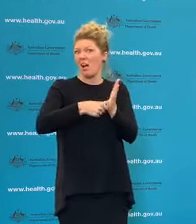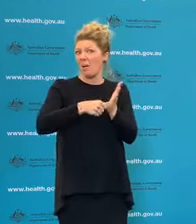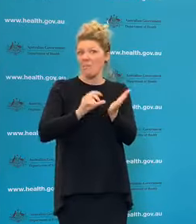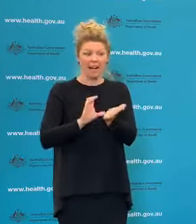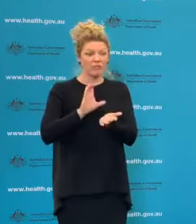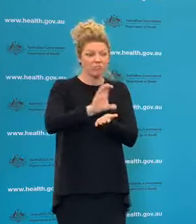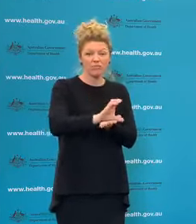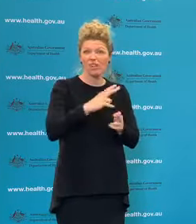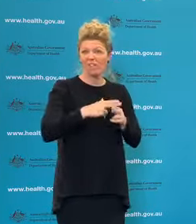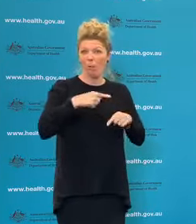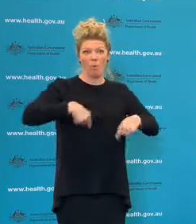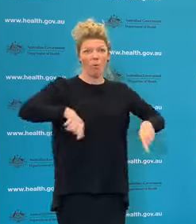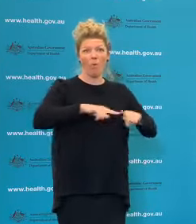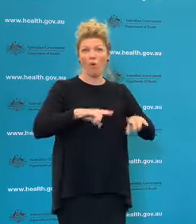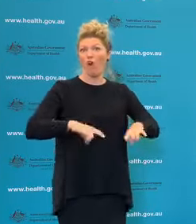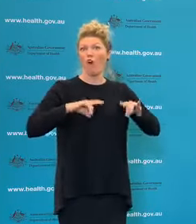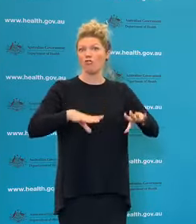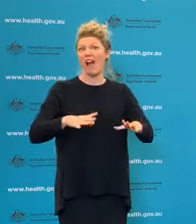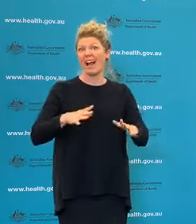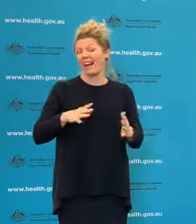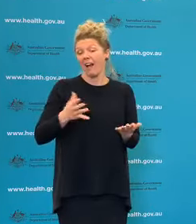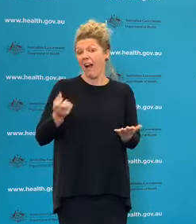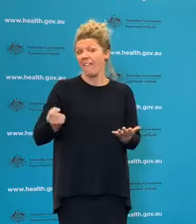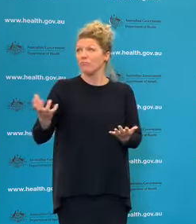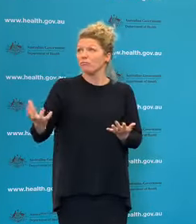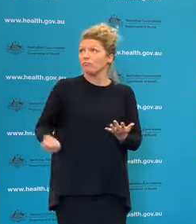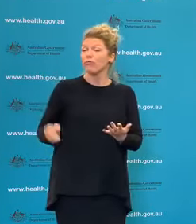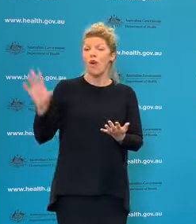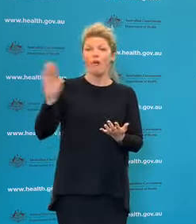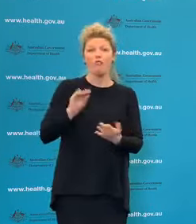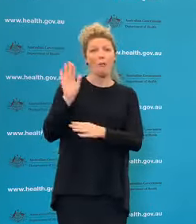impact that they might have on the spread of COVID-19, how we can ensure